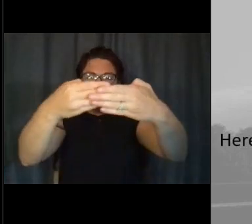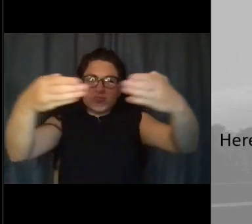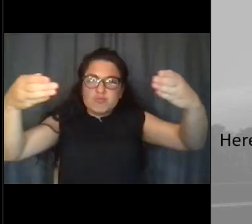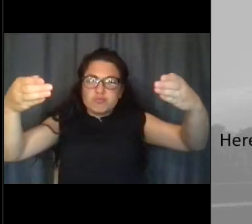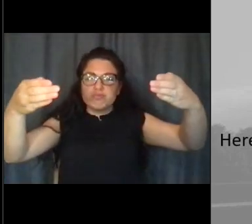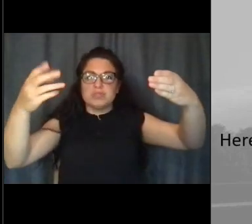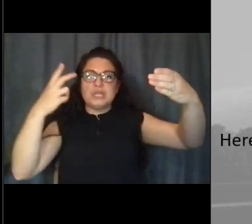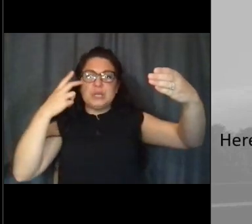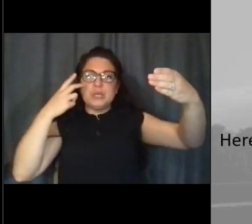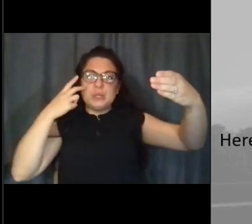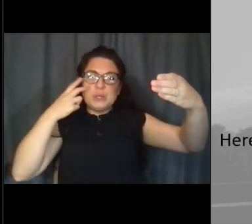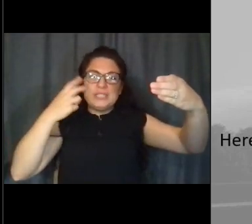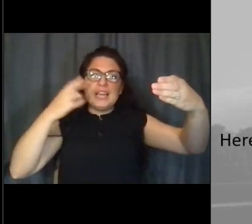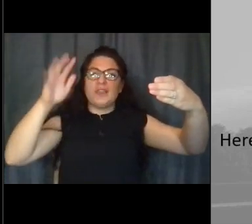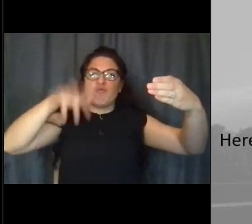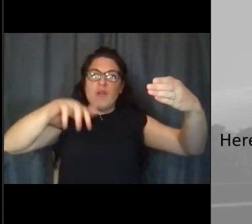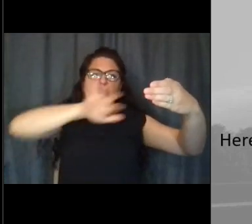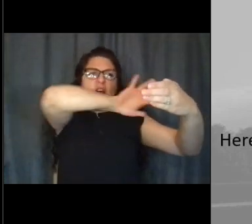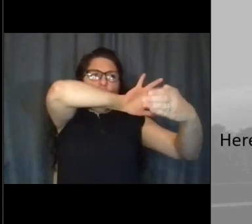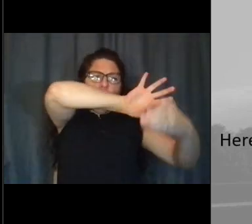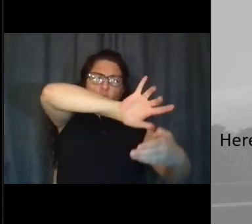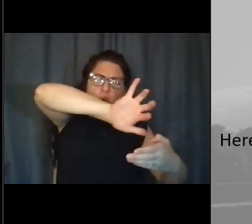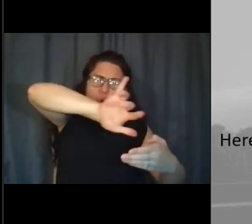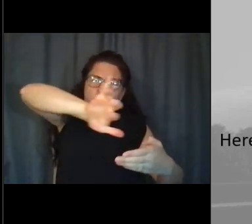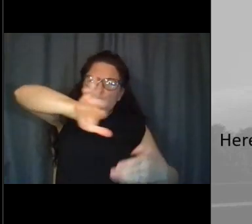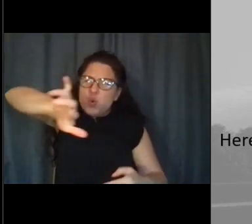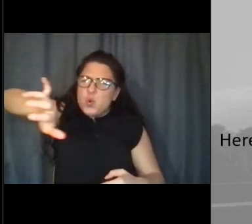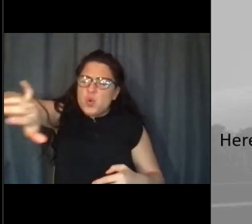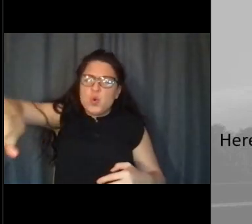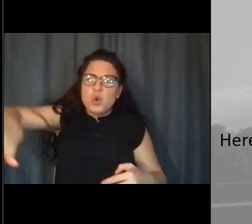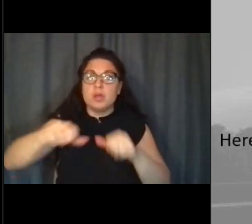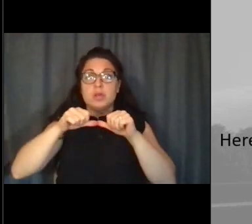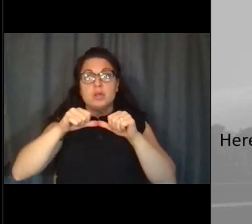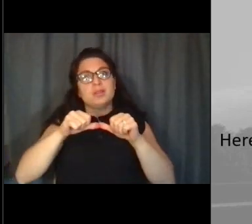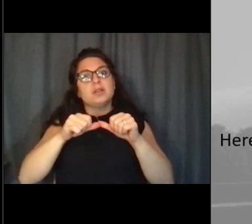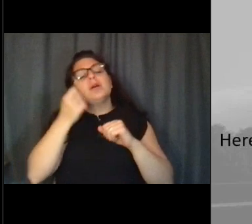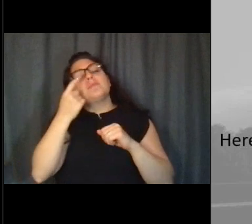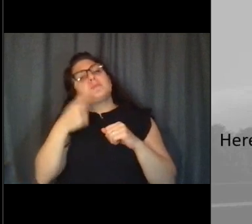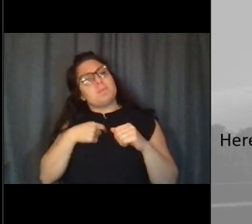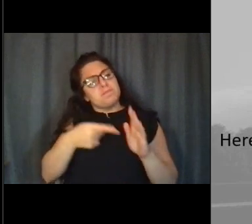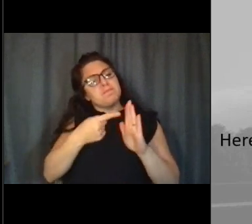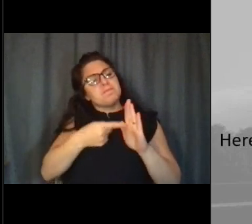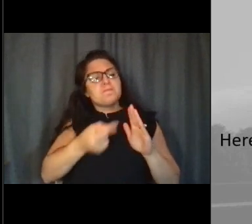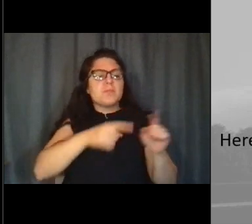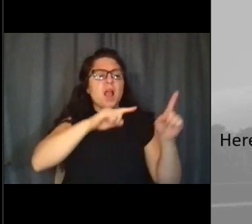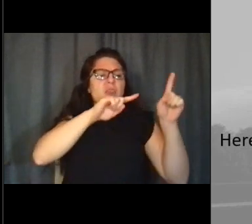the front of the truck. And this is basically constant. In a thunderstorm, you can have short bursts like that happen,